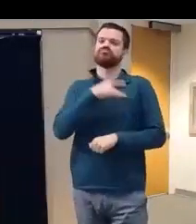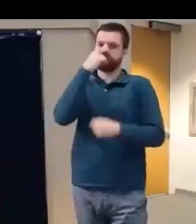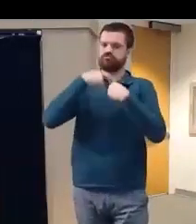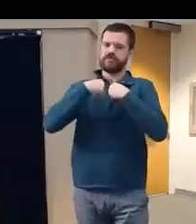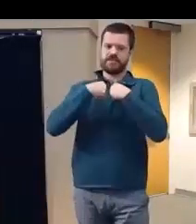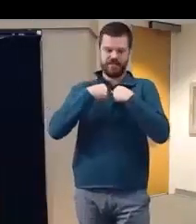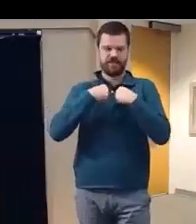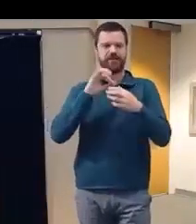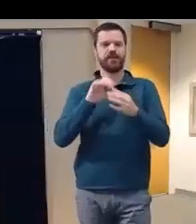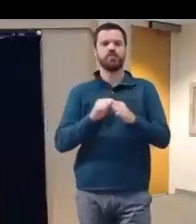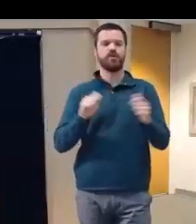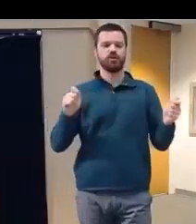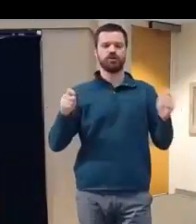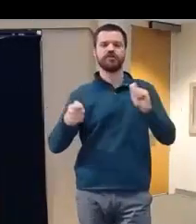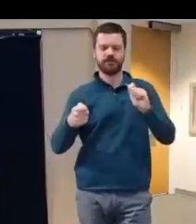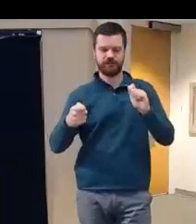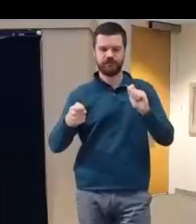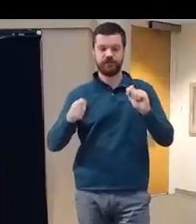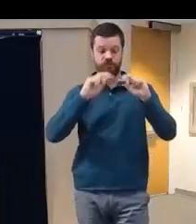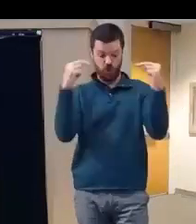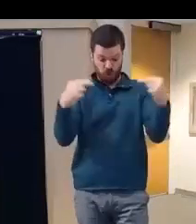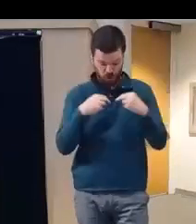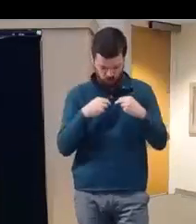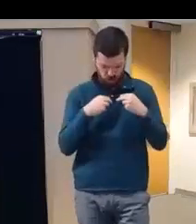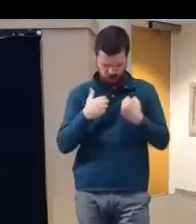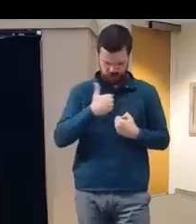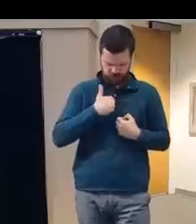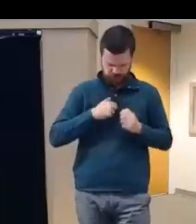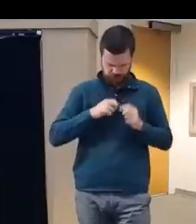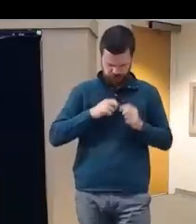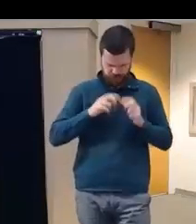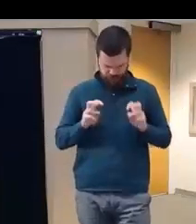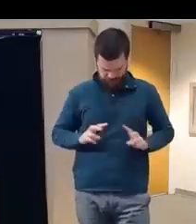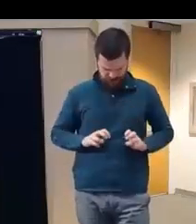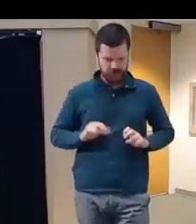is about shifting from looking Inward and being self-reflective to looking outward